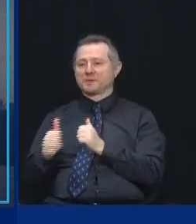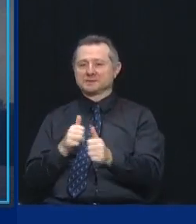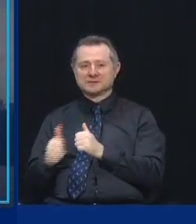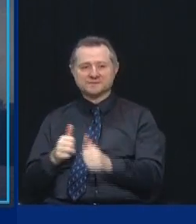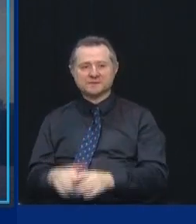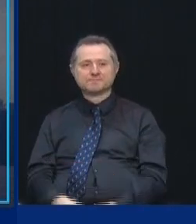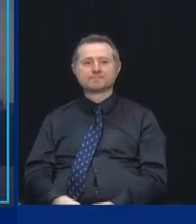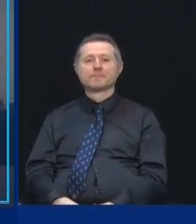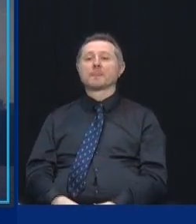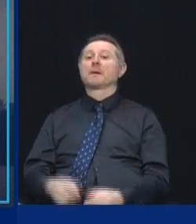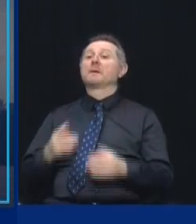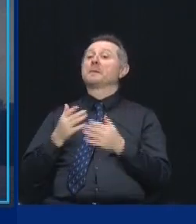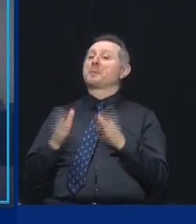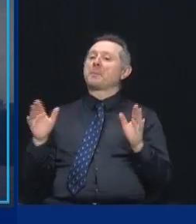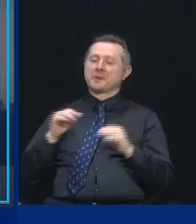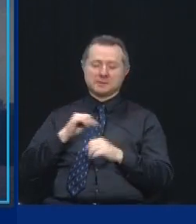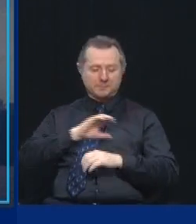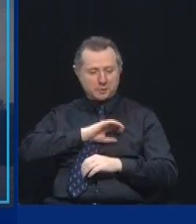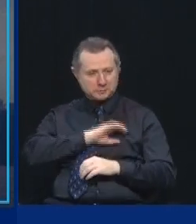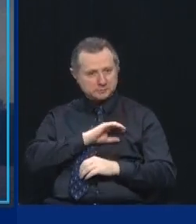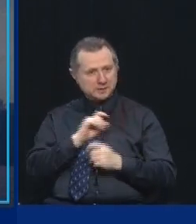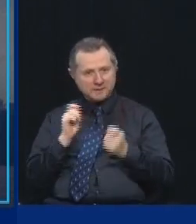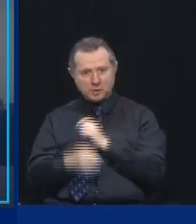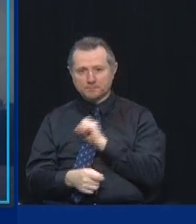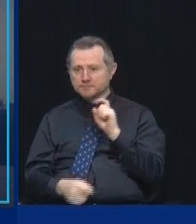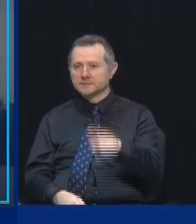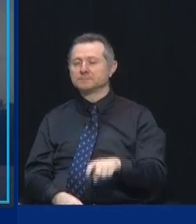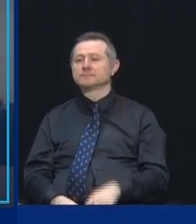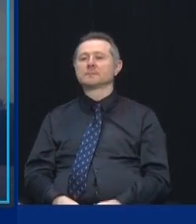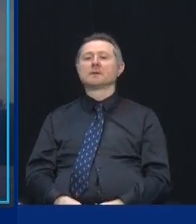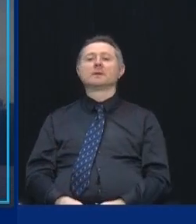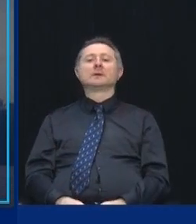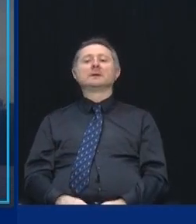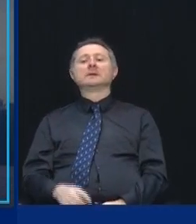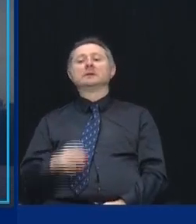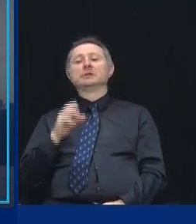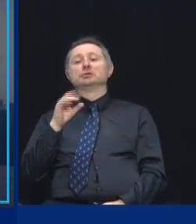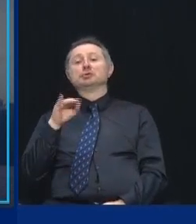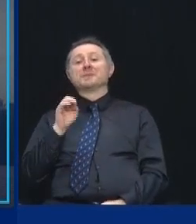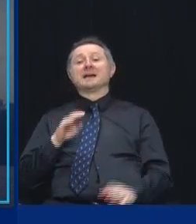OUR NEW YORK HAS TO BE CLEANER. IT HAS TO BE SAFER. IT HAS TO BE FAIRER. IT HAS TO BE MORE ECONOMICALLY